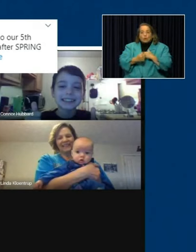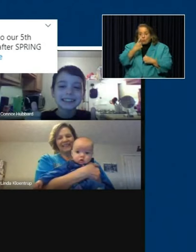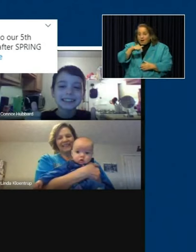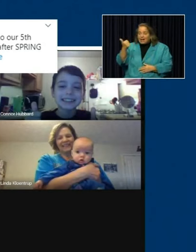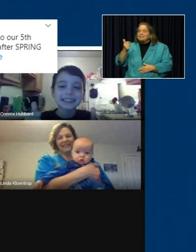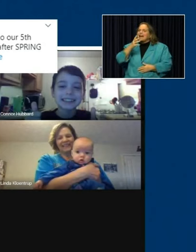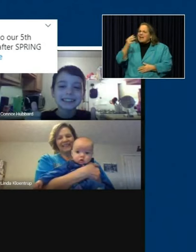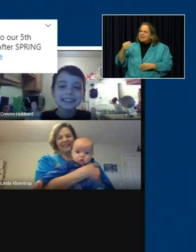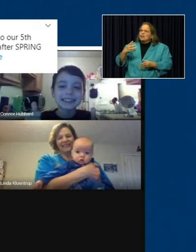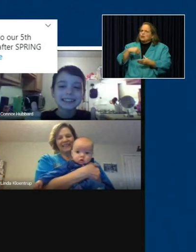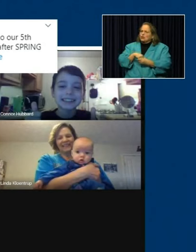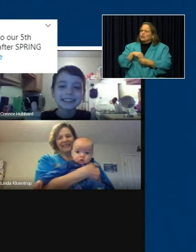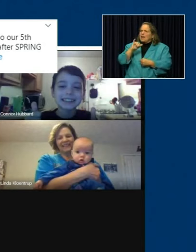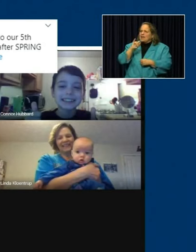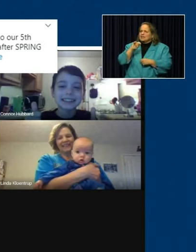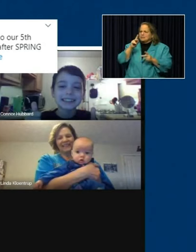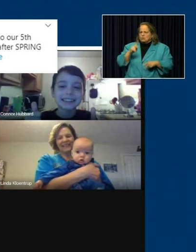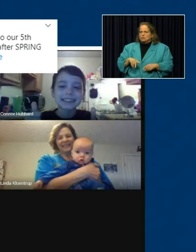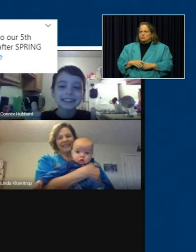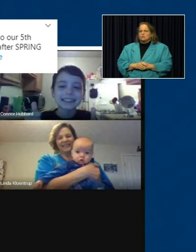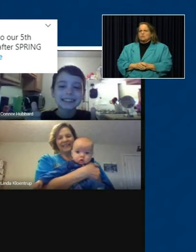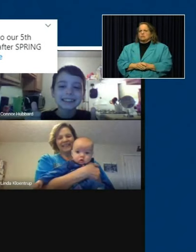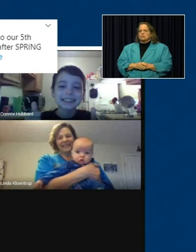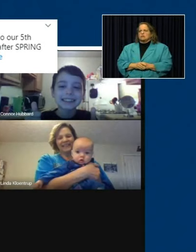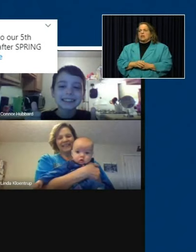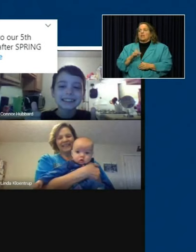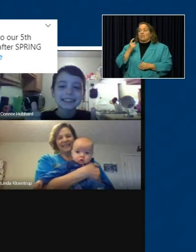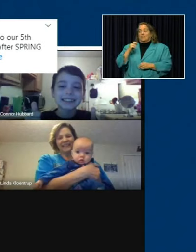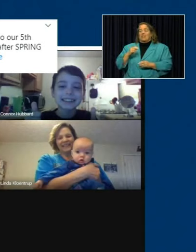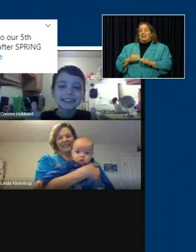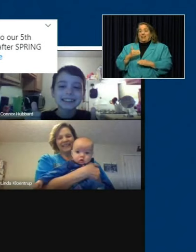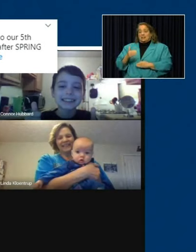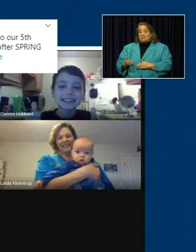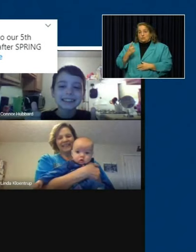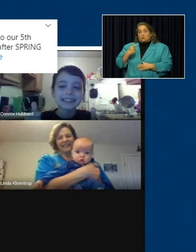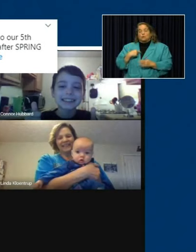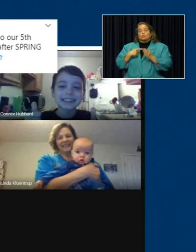VIRUS DOWN. KEEP OUR DISTANCE, STAY IN, AND